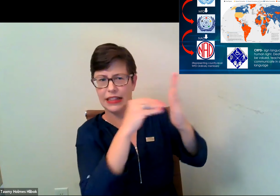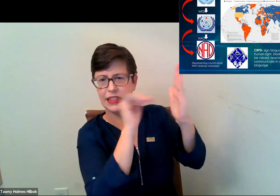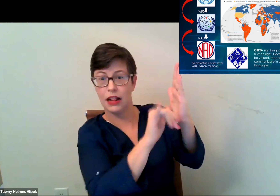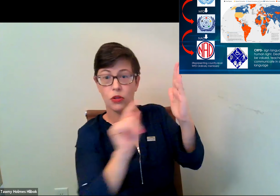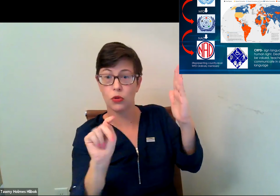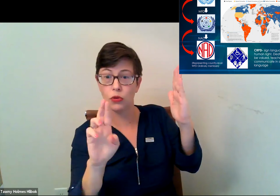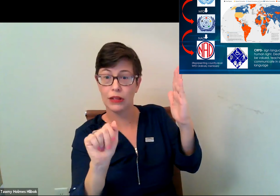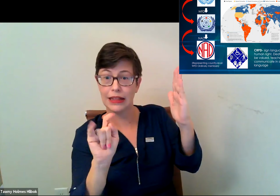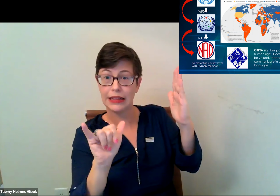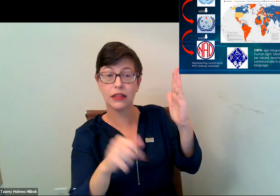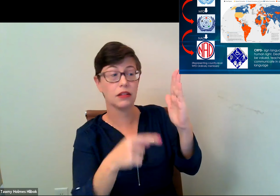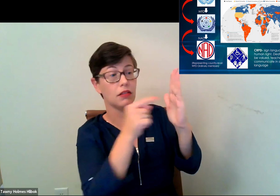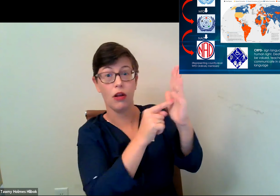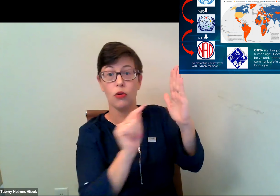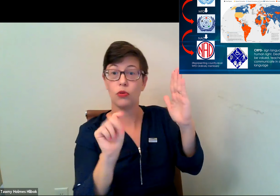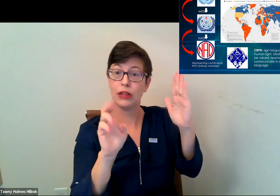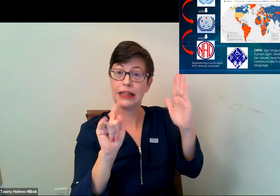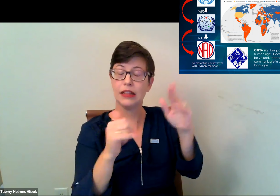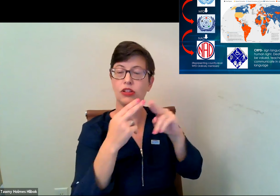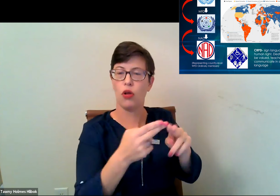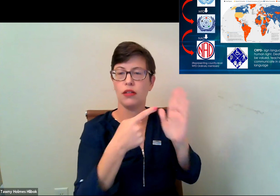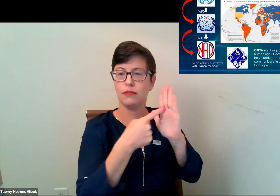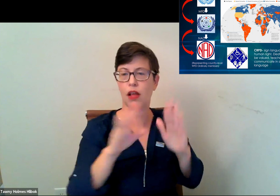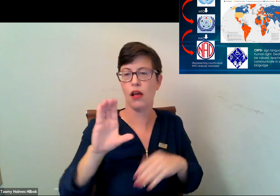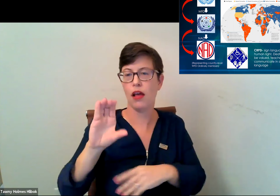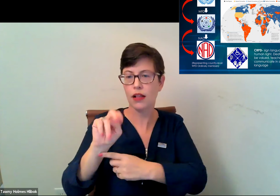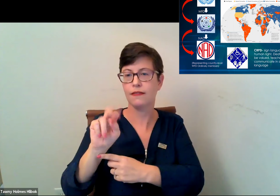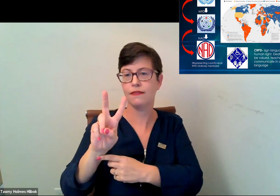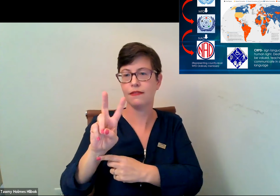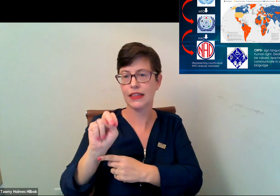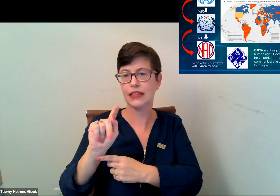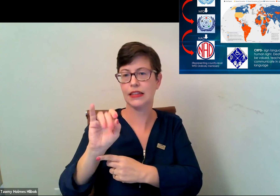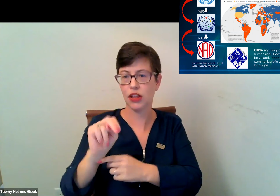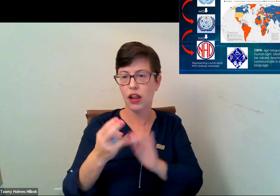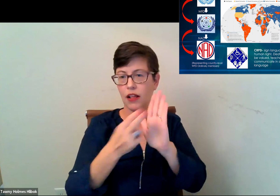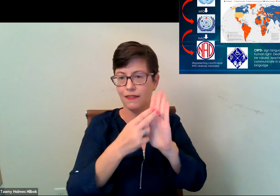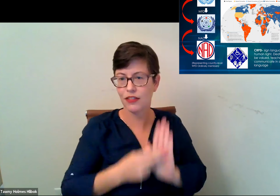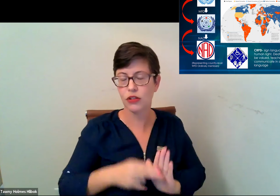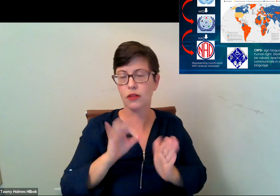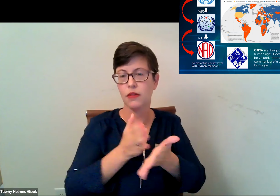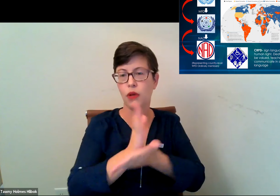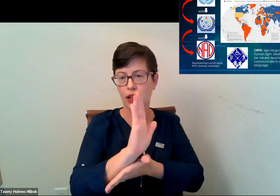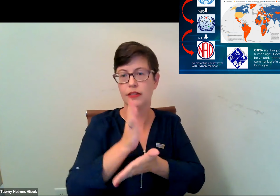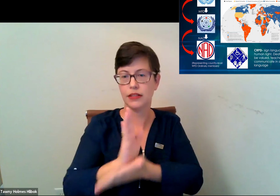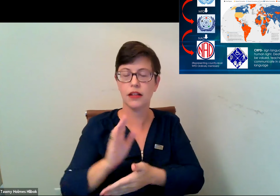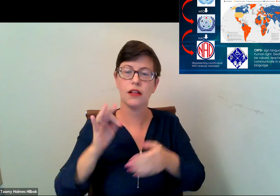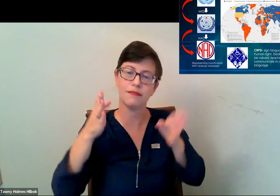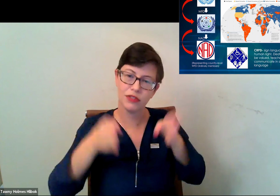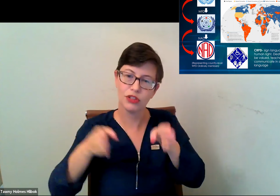to match the ultimate gold stipulated within the Treaty. And a treaty is also referred to as a convention,